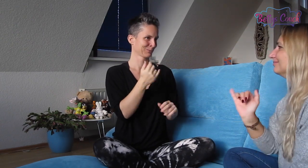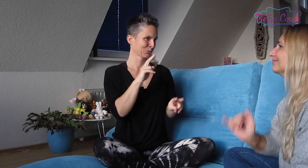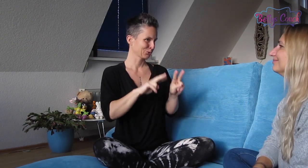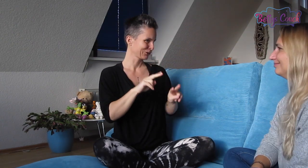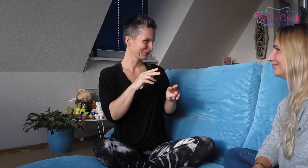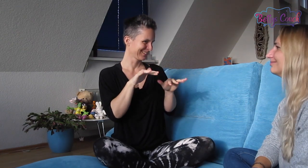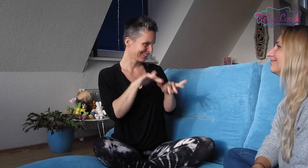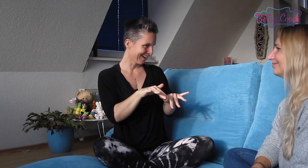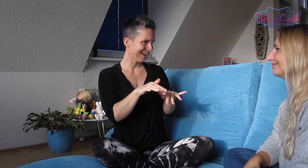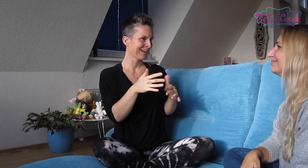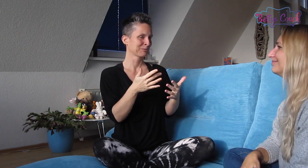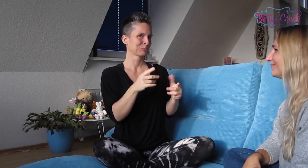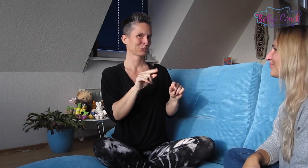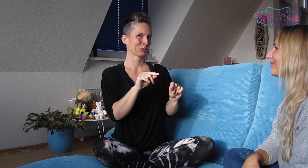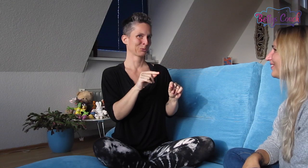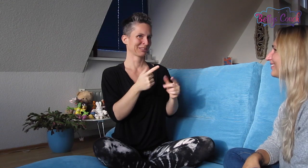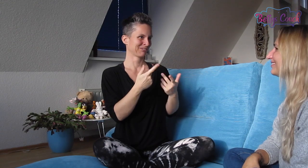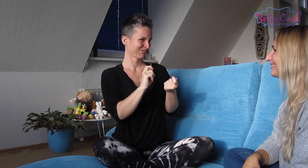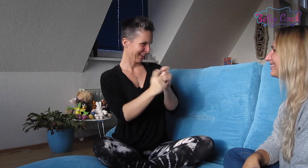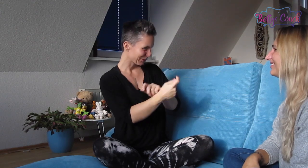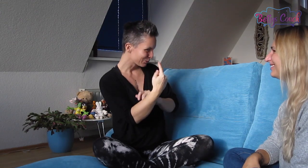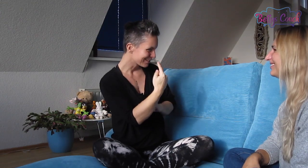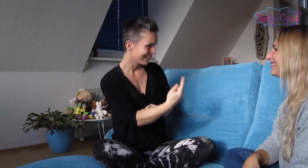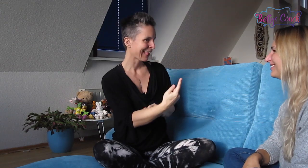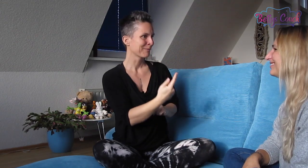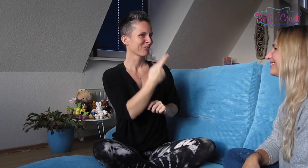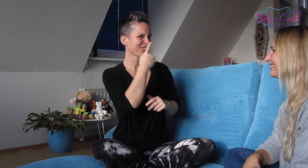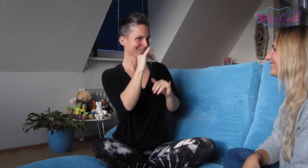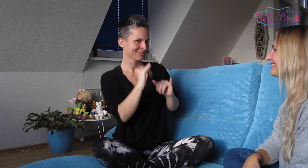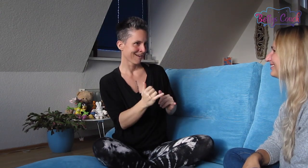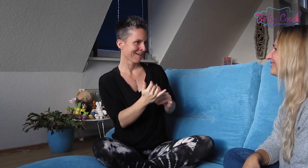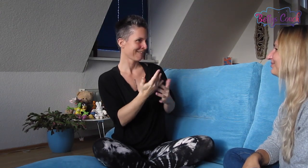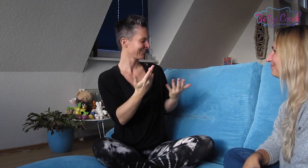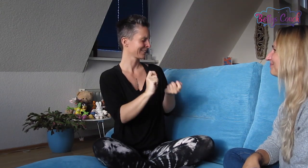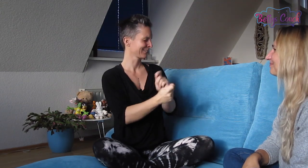Is there a difference? Have you changed? If so, what has changed for you?